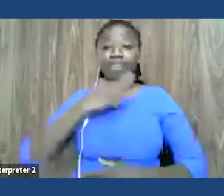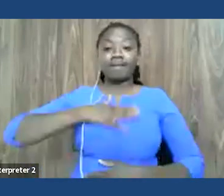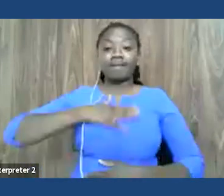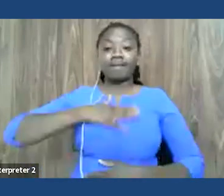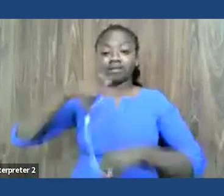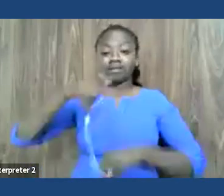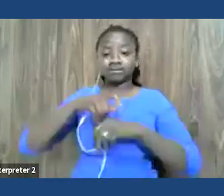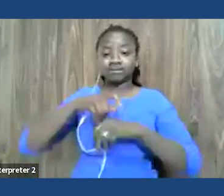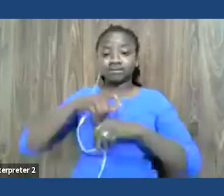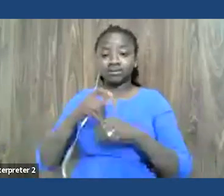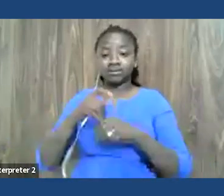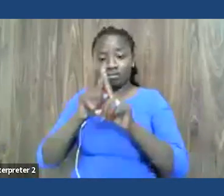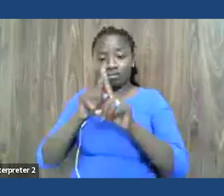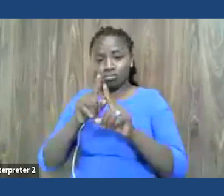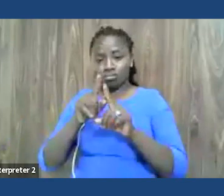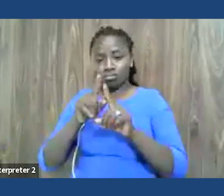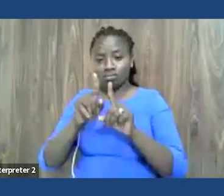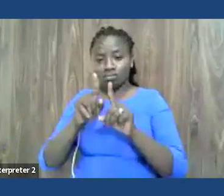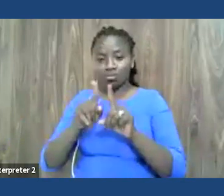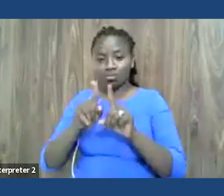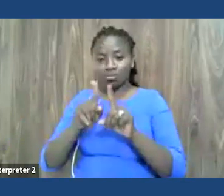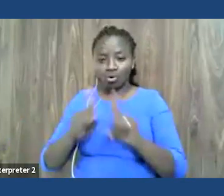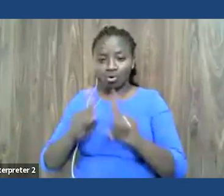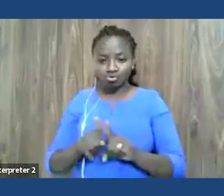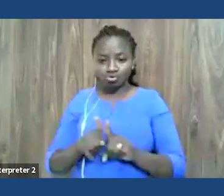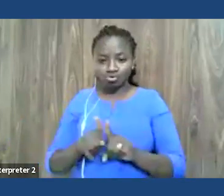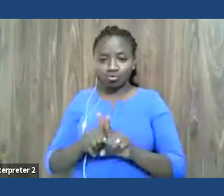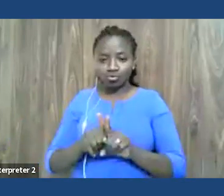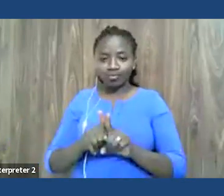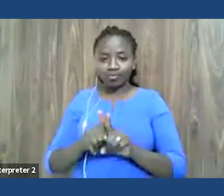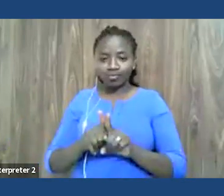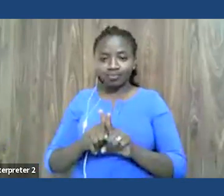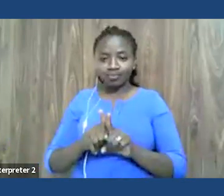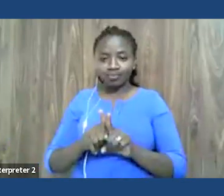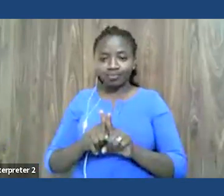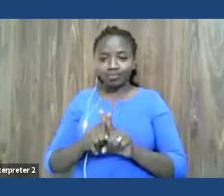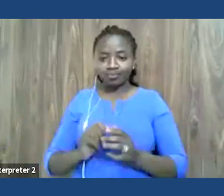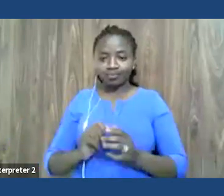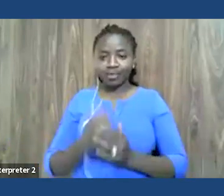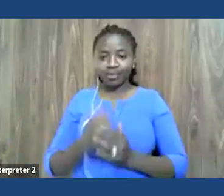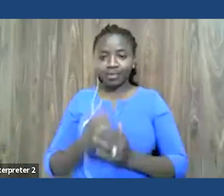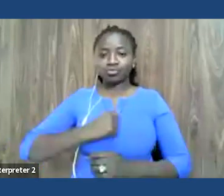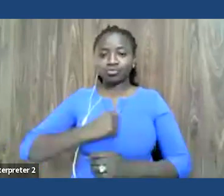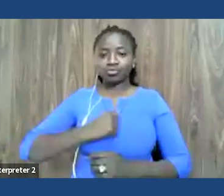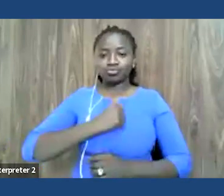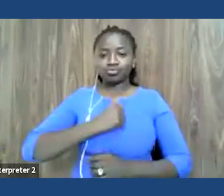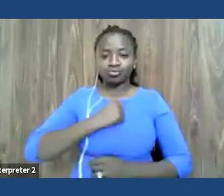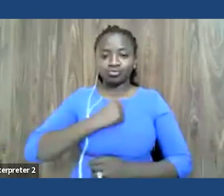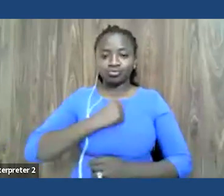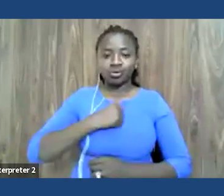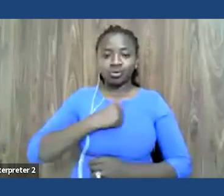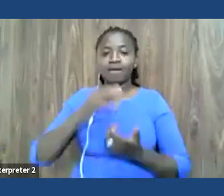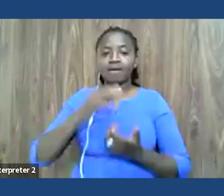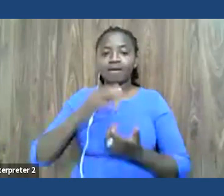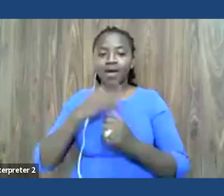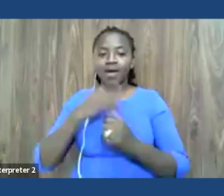The three pillars include healthy ageing, financial security, and meaningful